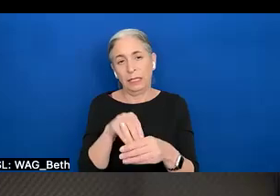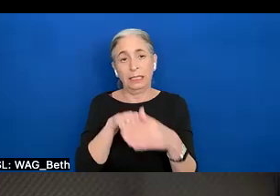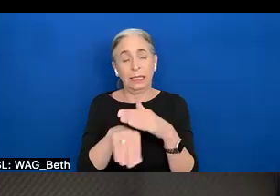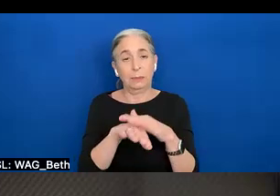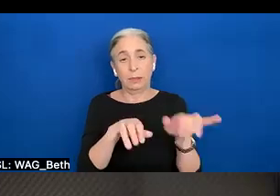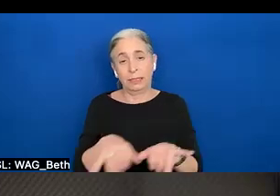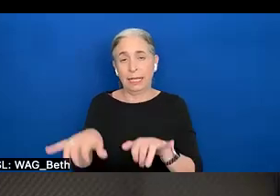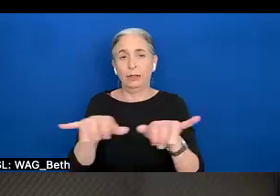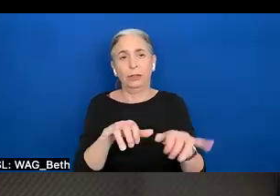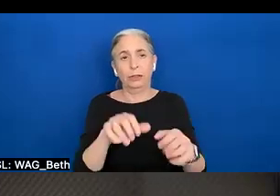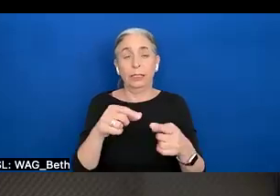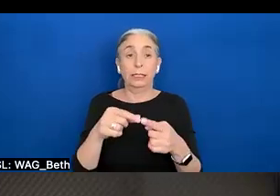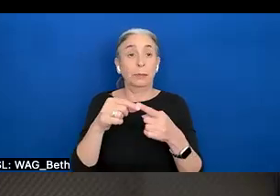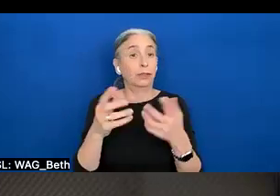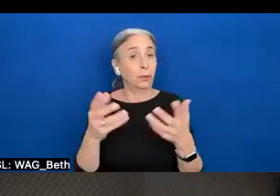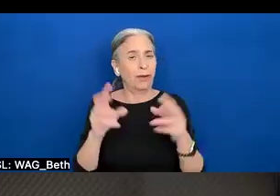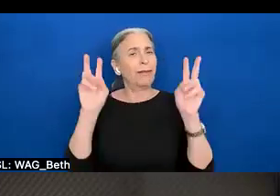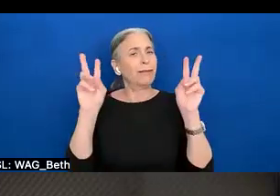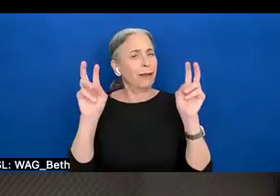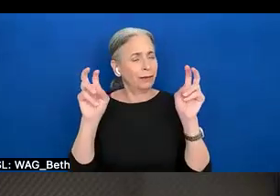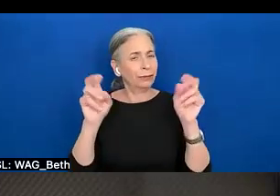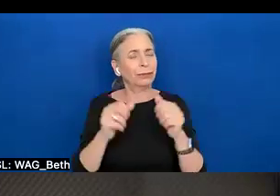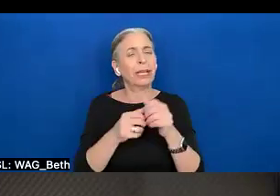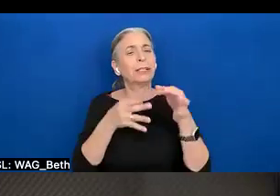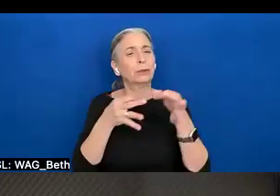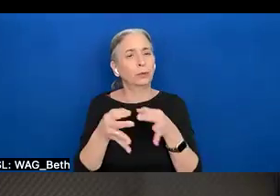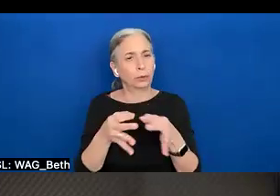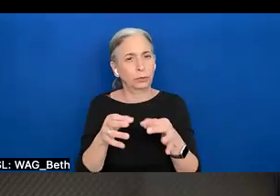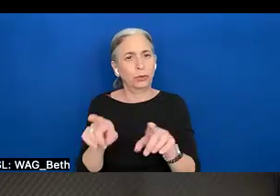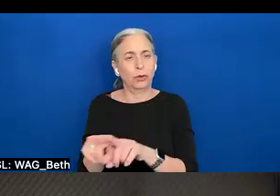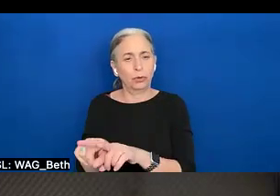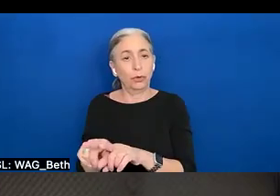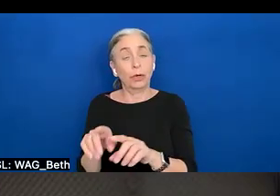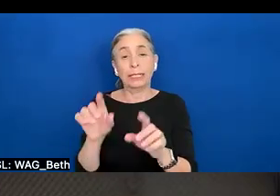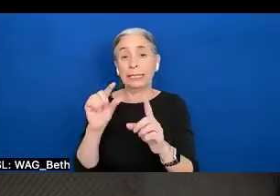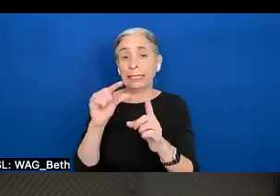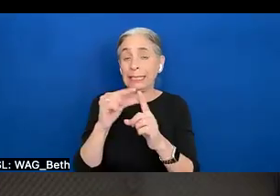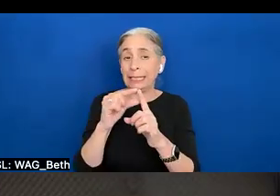especially title, author, and description, but also